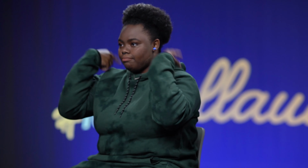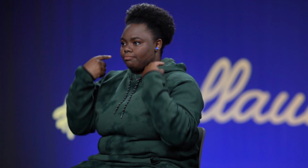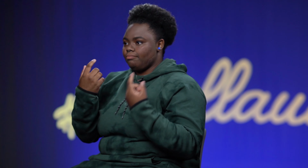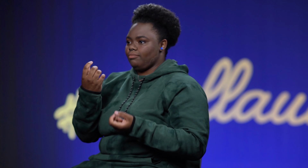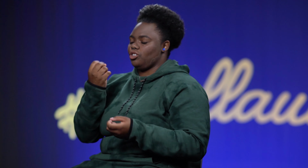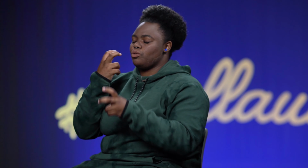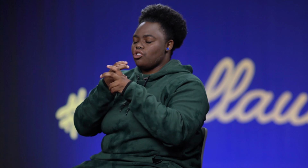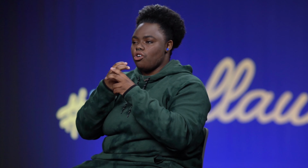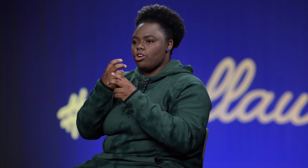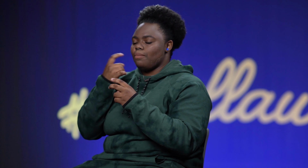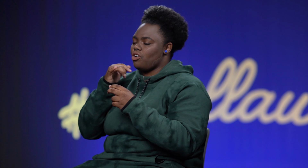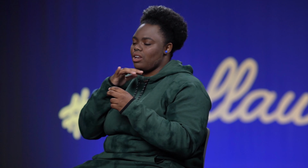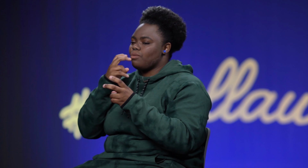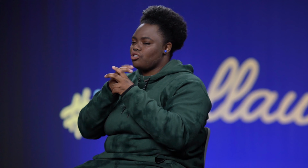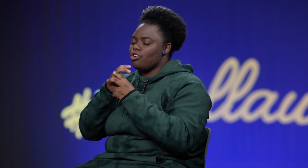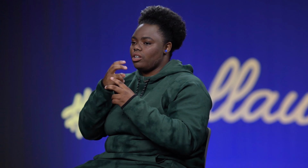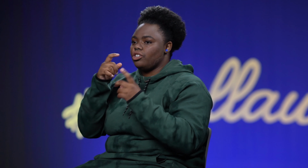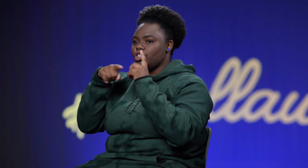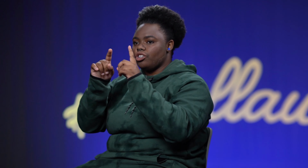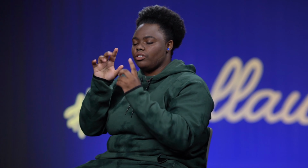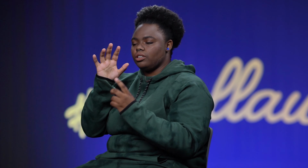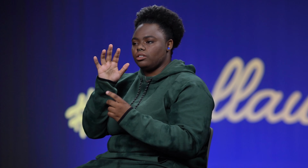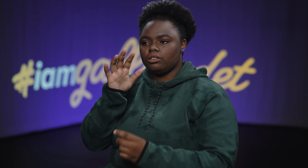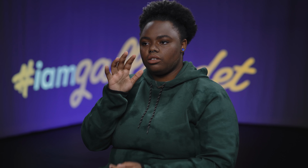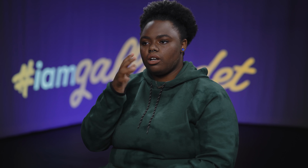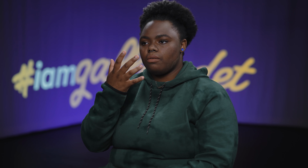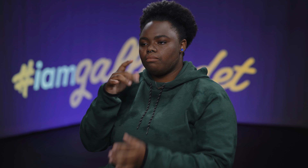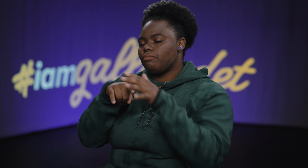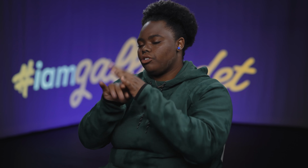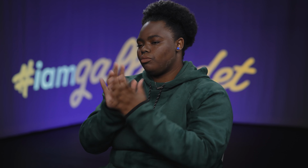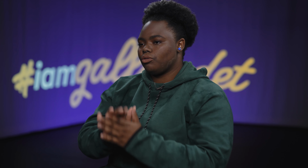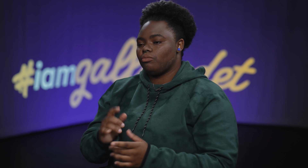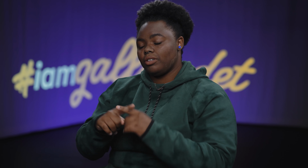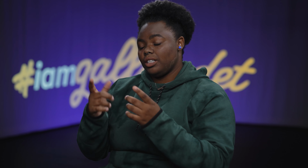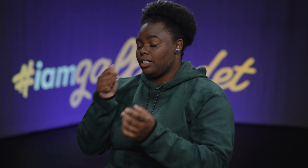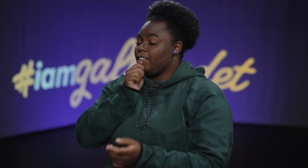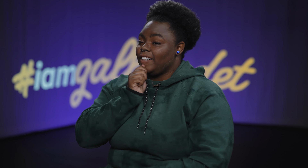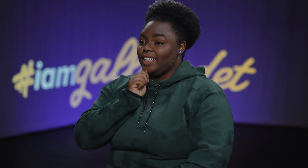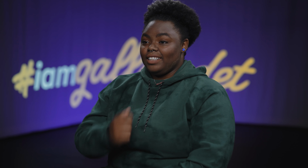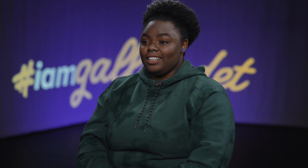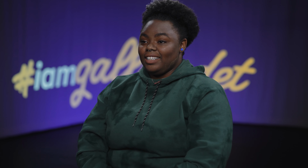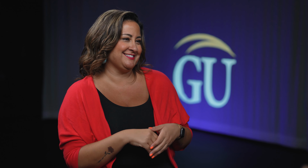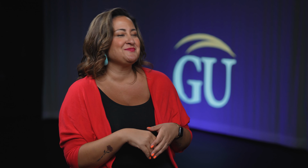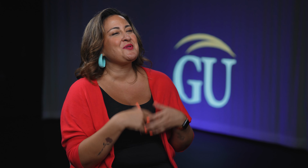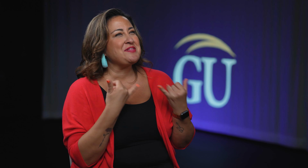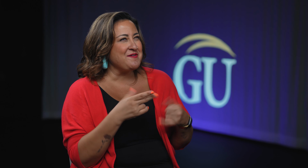all the time and I couldn't understand. I won't lie, it was really hard to go to mainstream school, but I persevered.